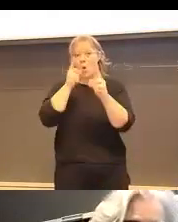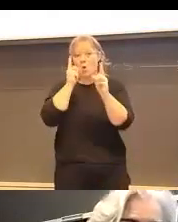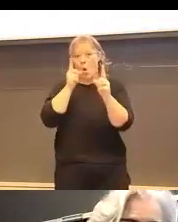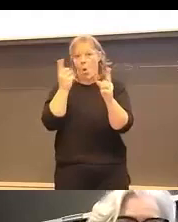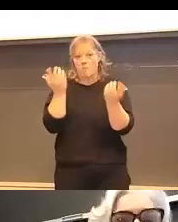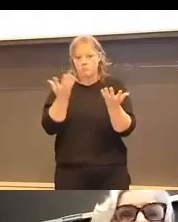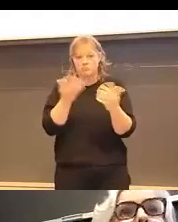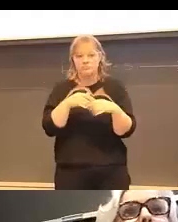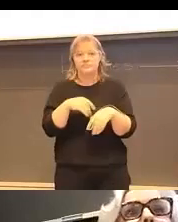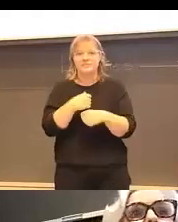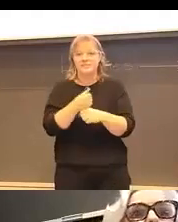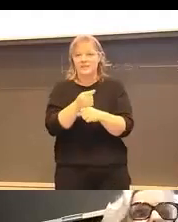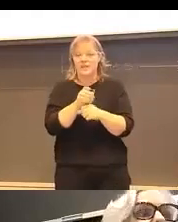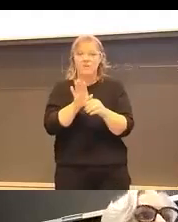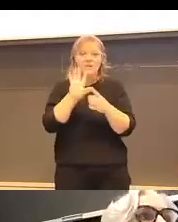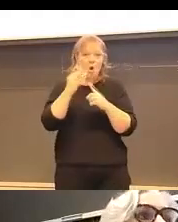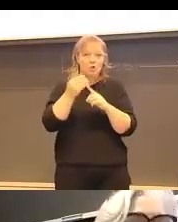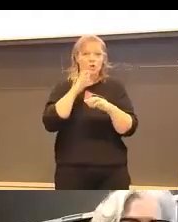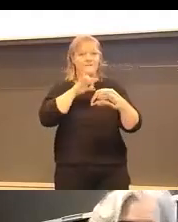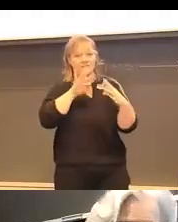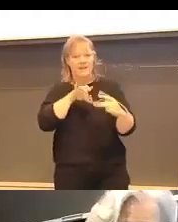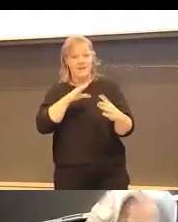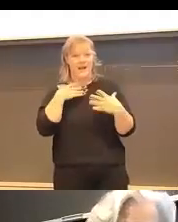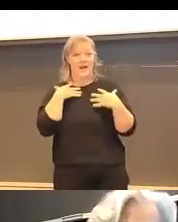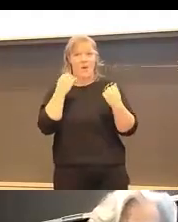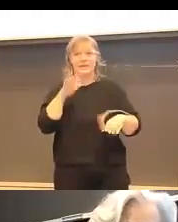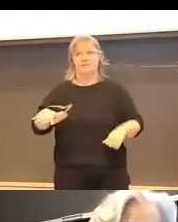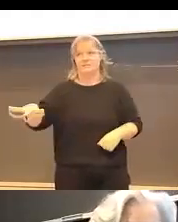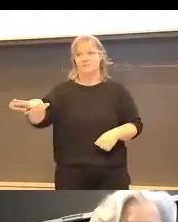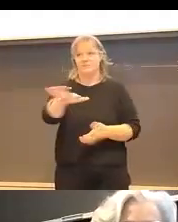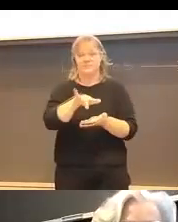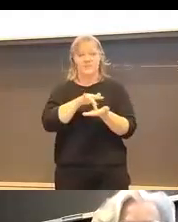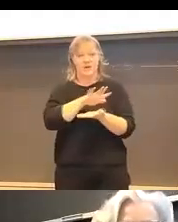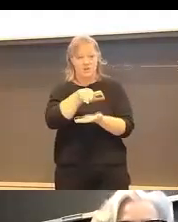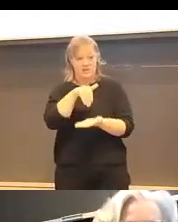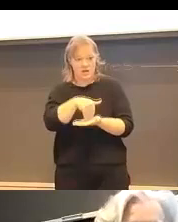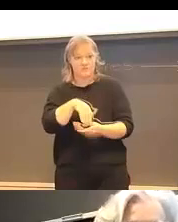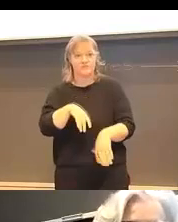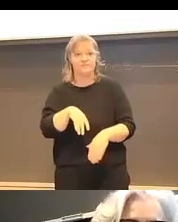a culture of feedback and wellness throughout the medical center our approach drives draws on that